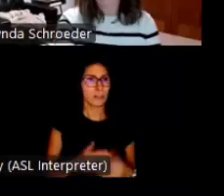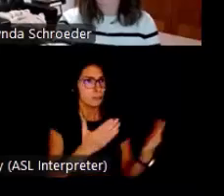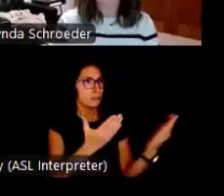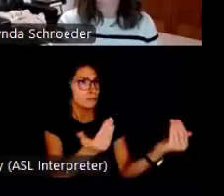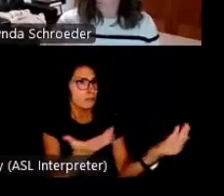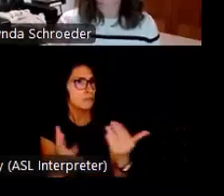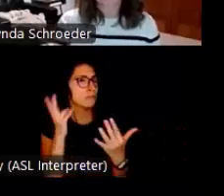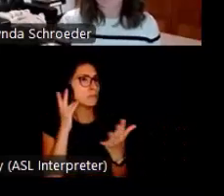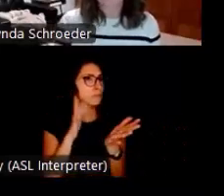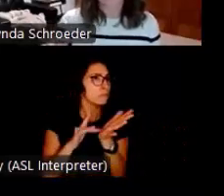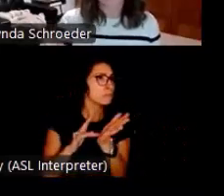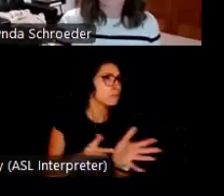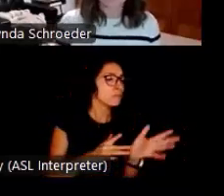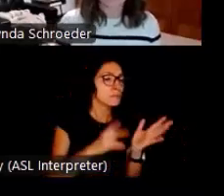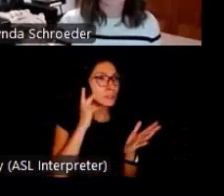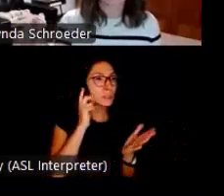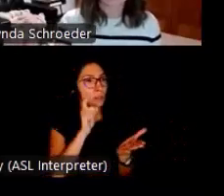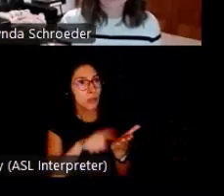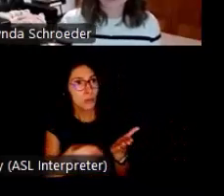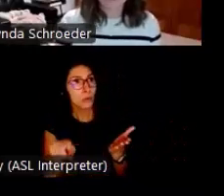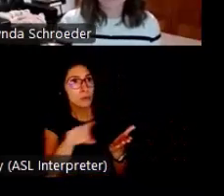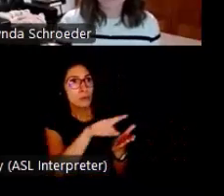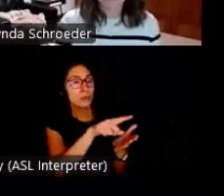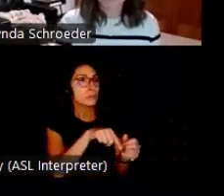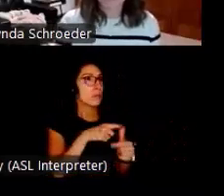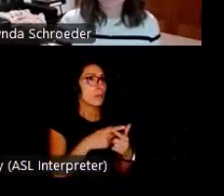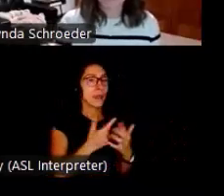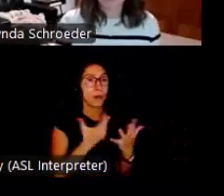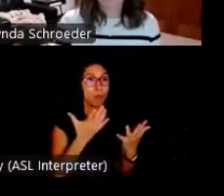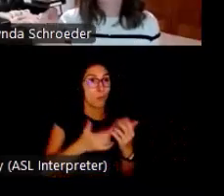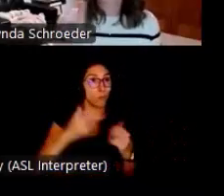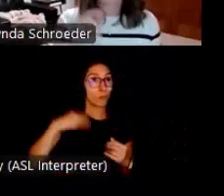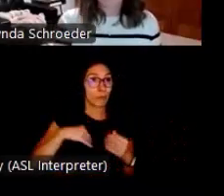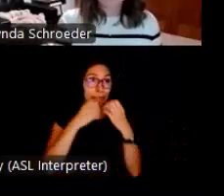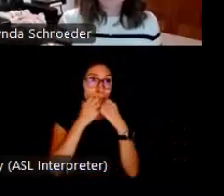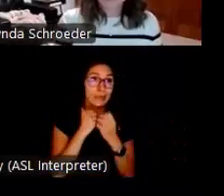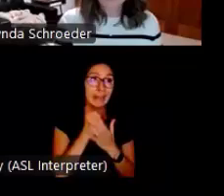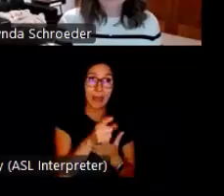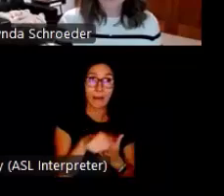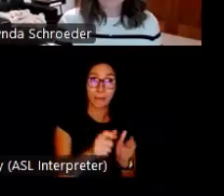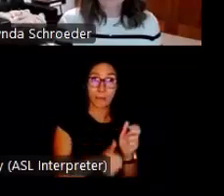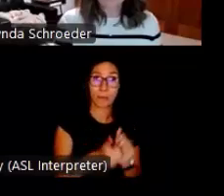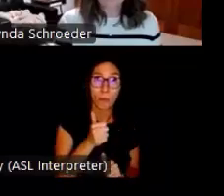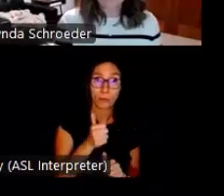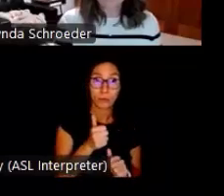what would be most helpful and valuable to them. What do they want to know?